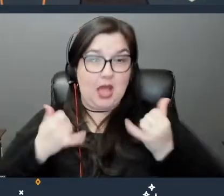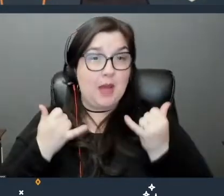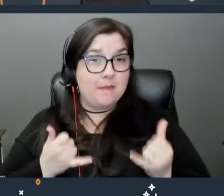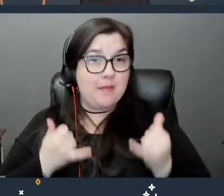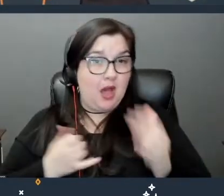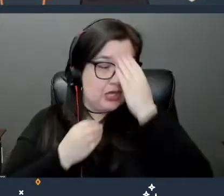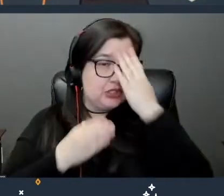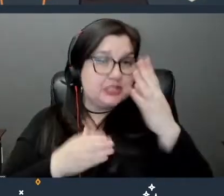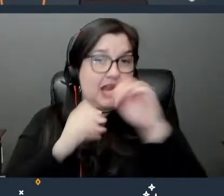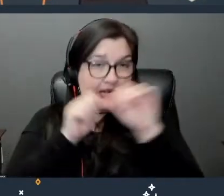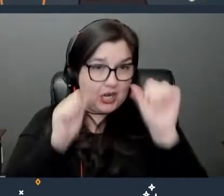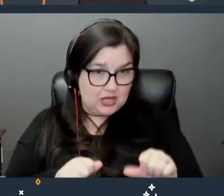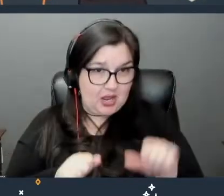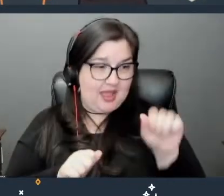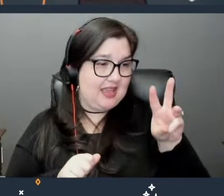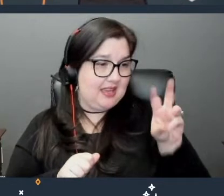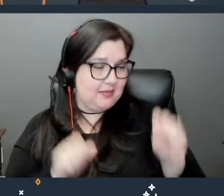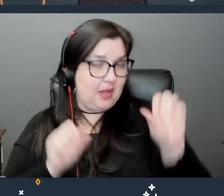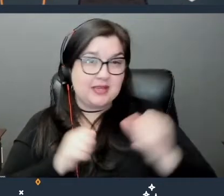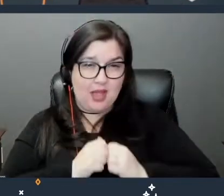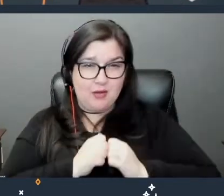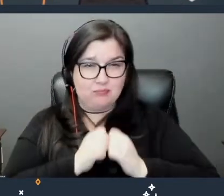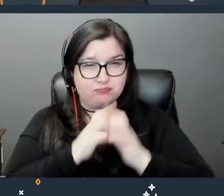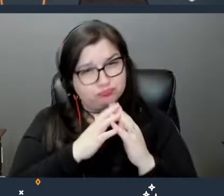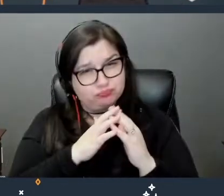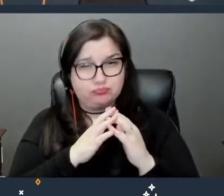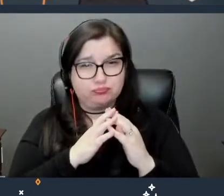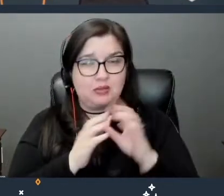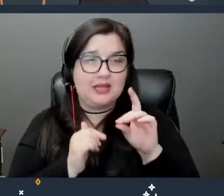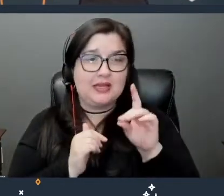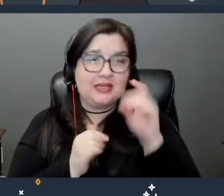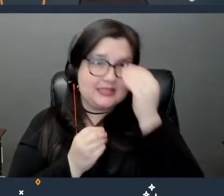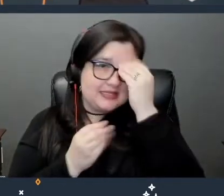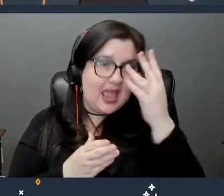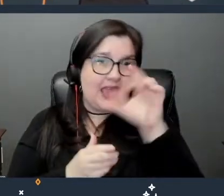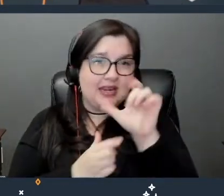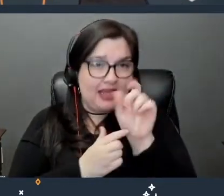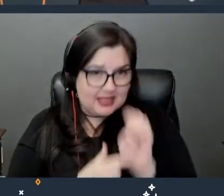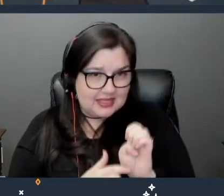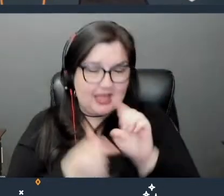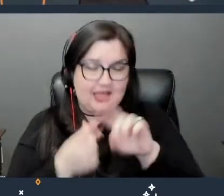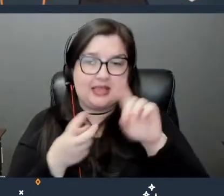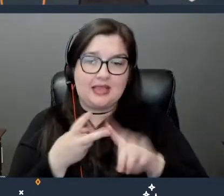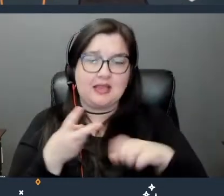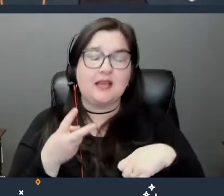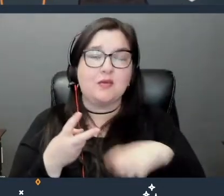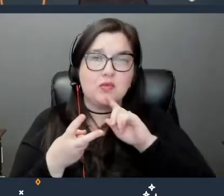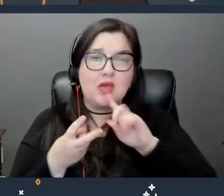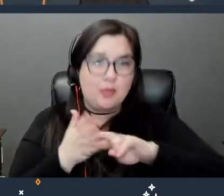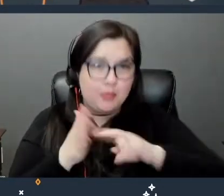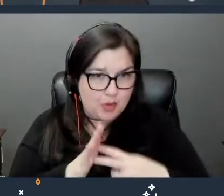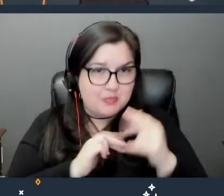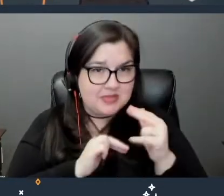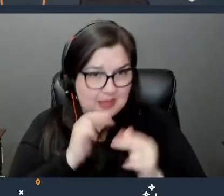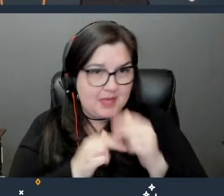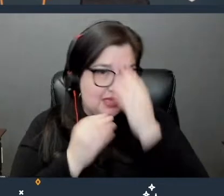you can rapidly build scalable data lakes, use a broad and deep collection of purpose-built data services, and ensure compliance